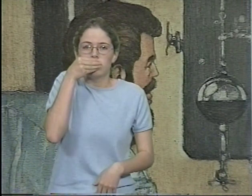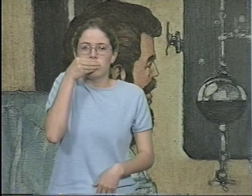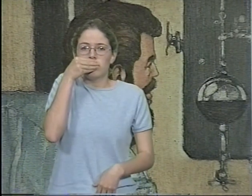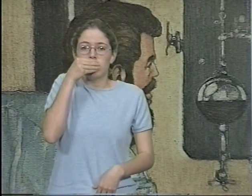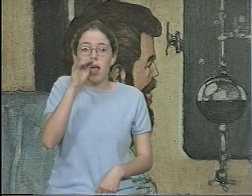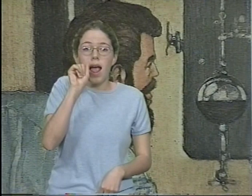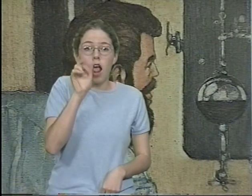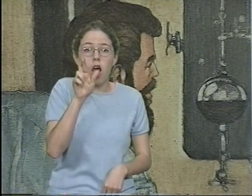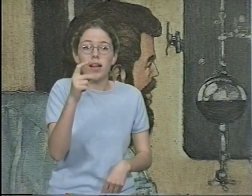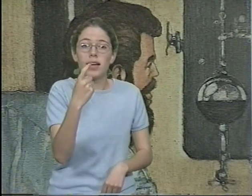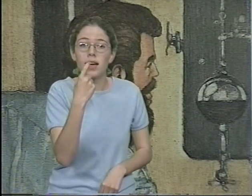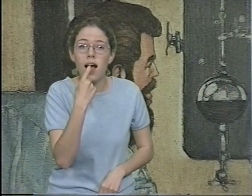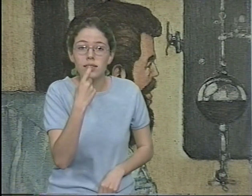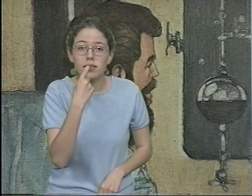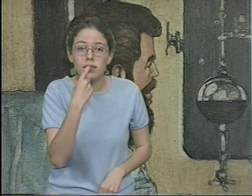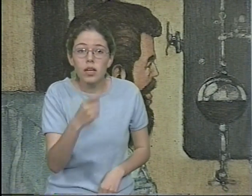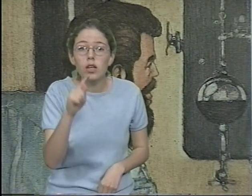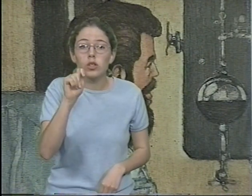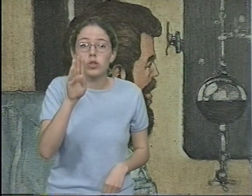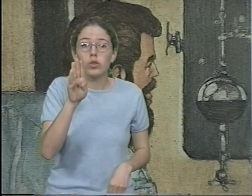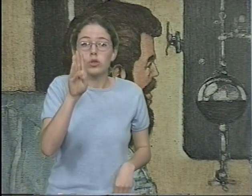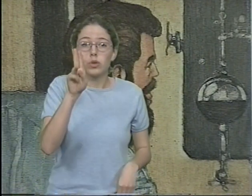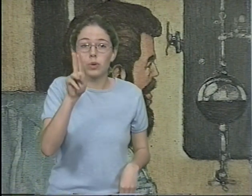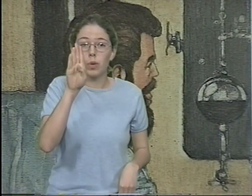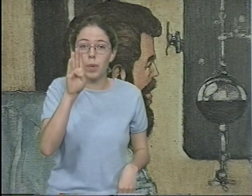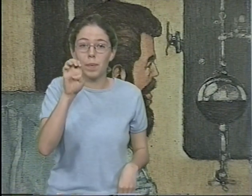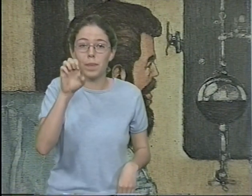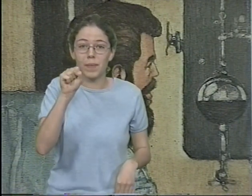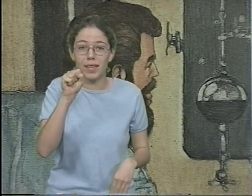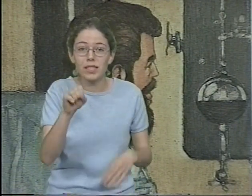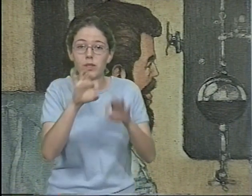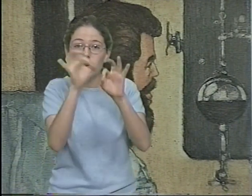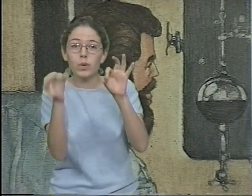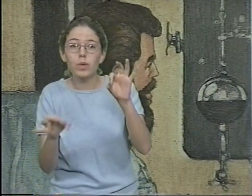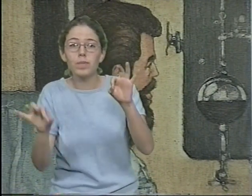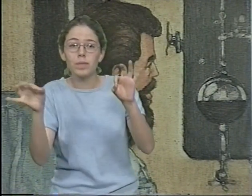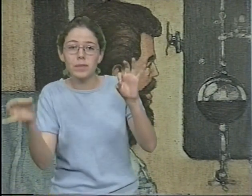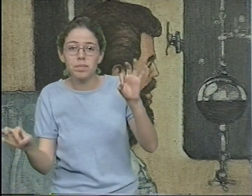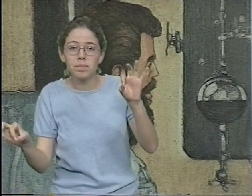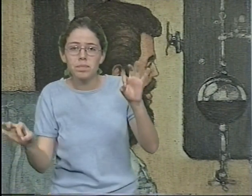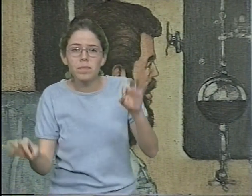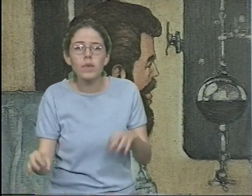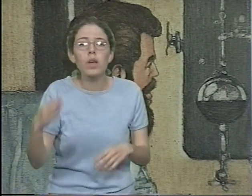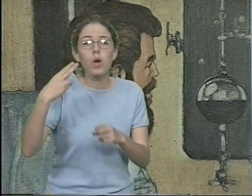known as Crookes tubes. He wanted to repeat their studies and carry out